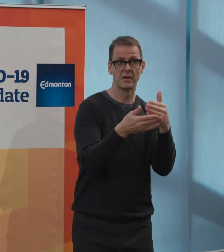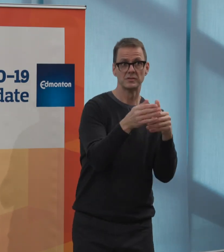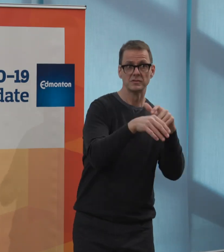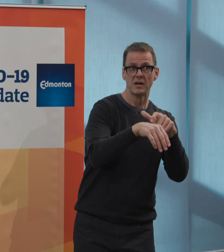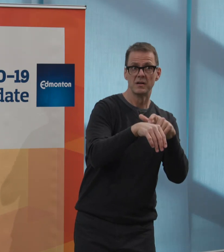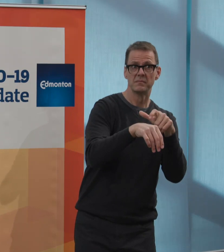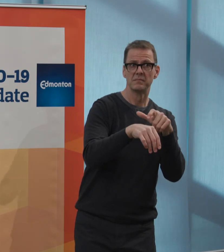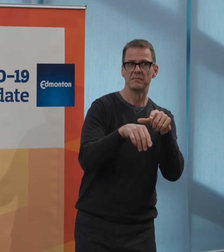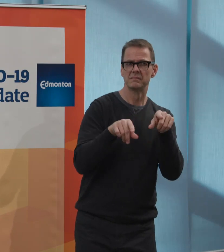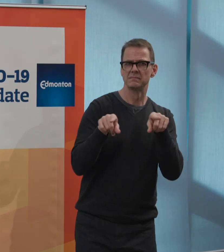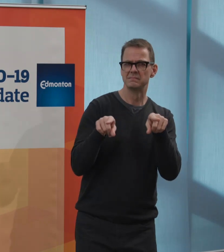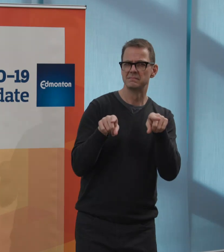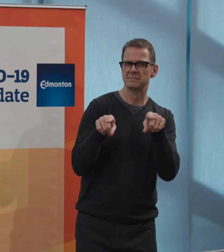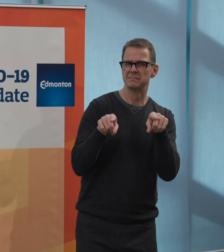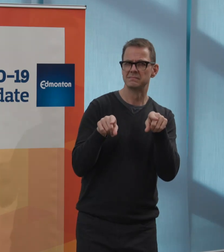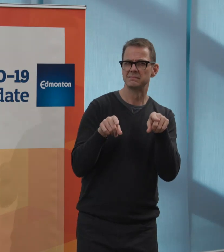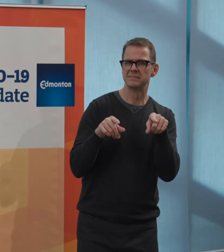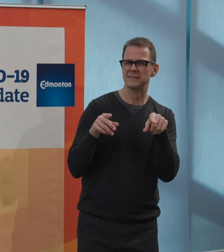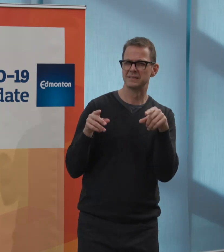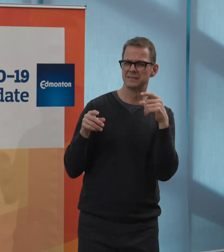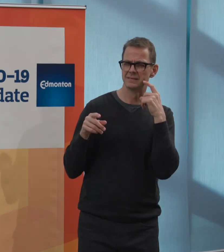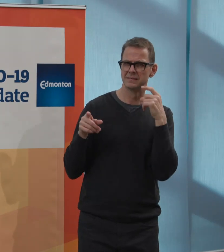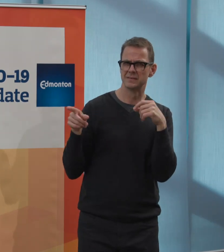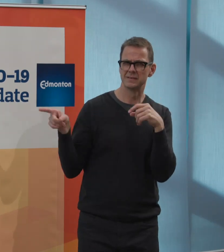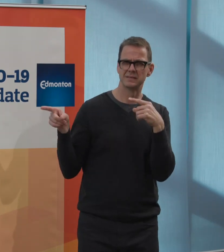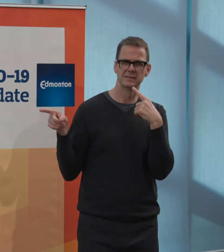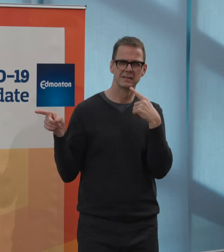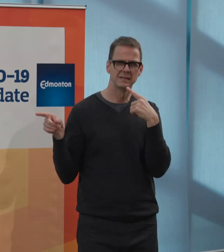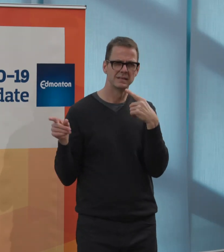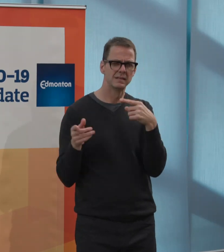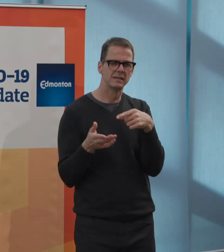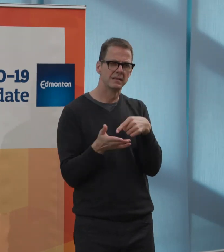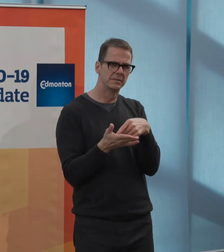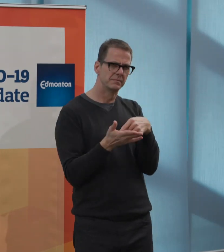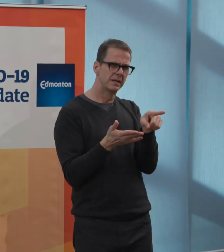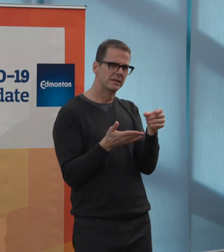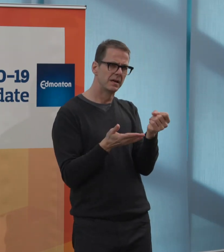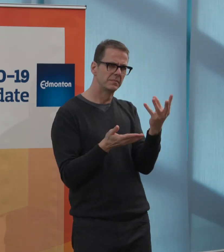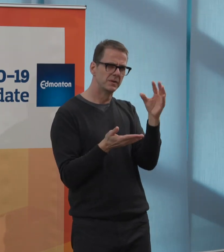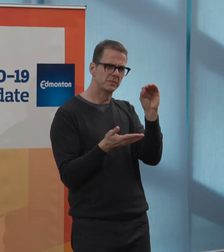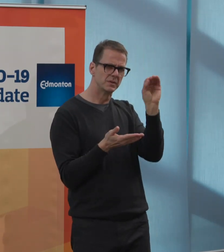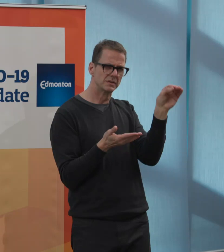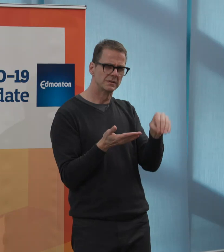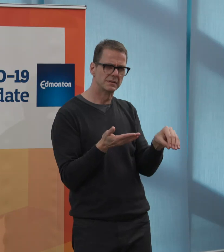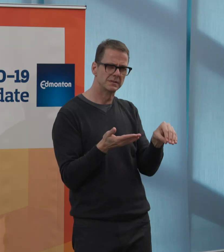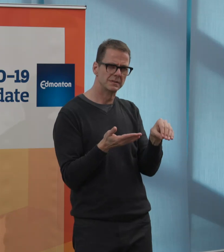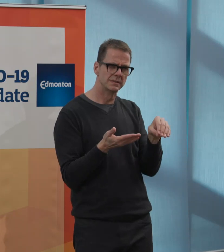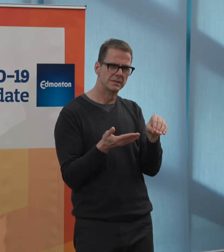either two to four months is that correct